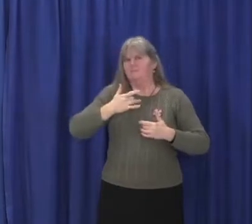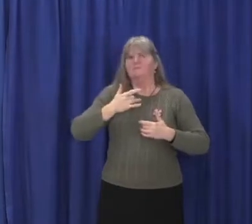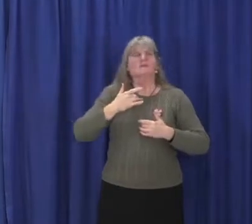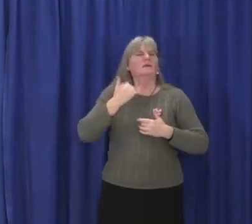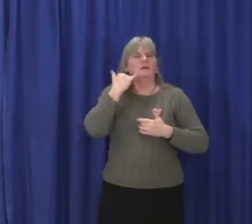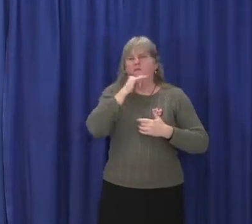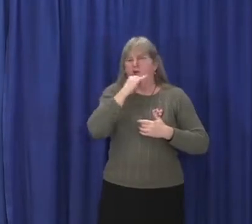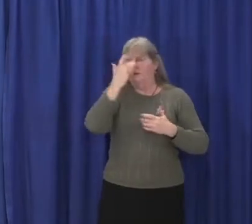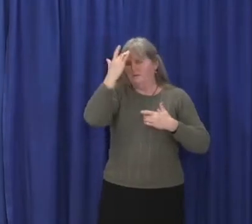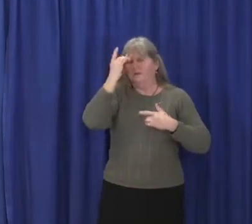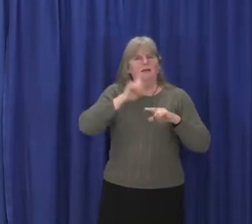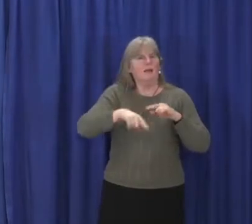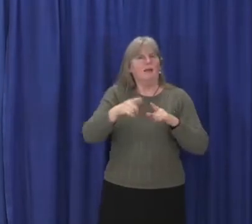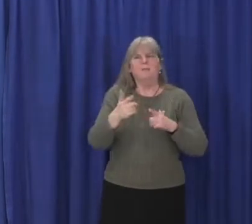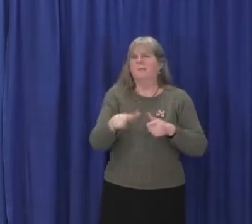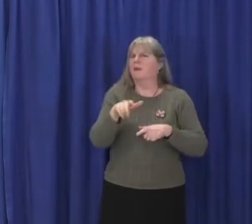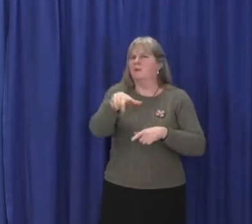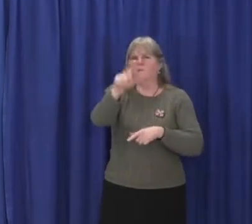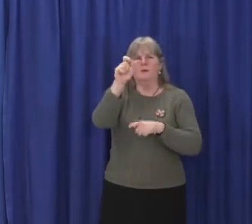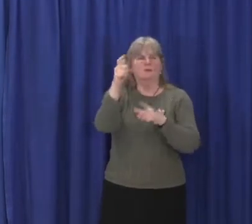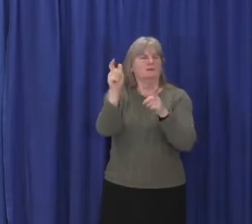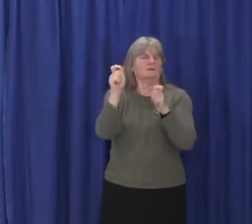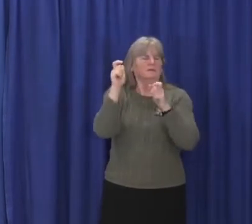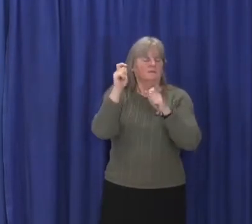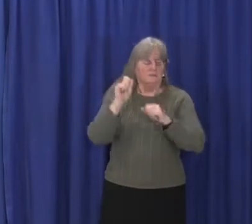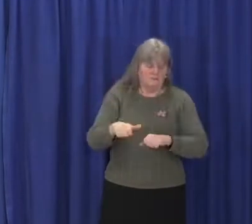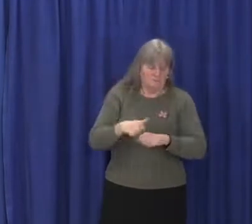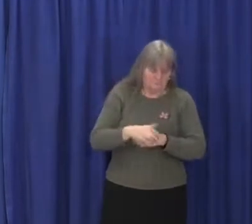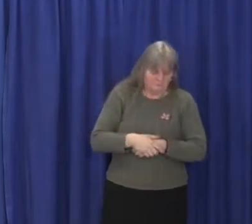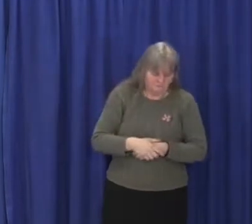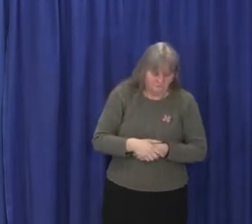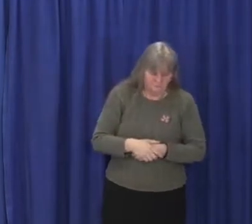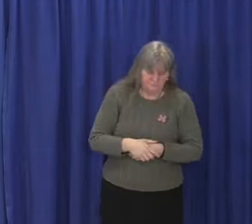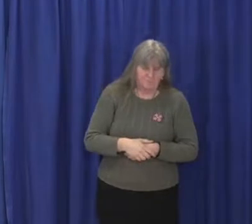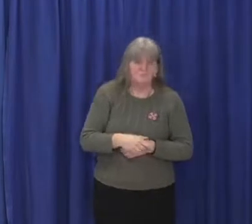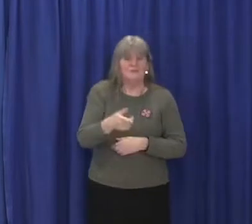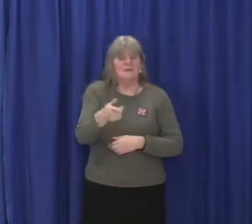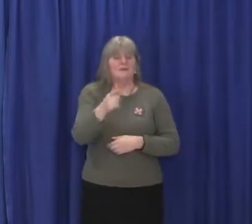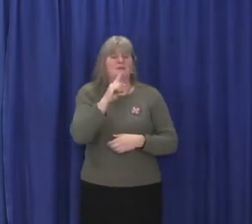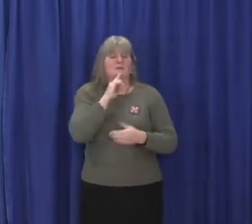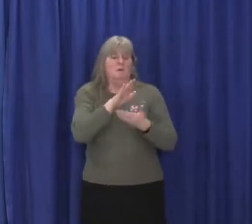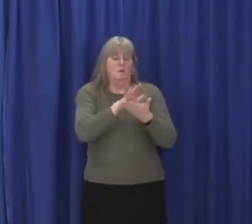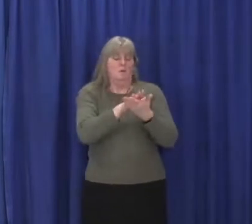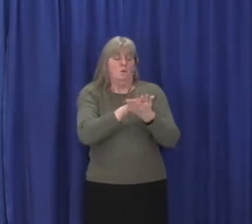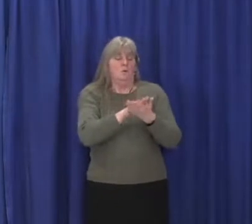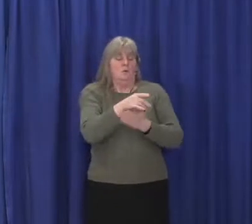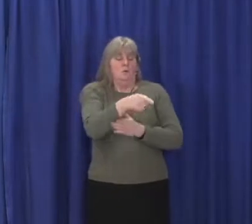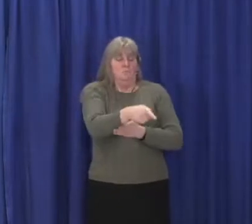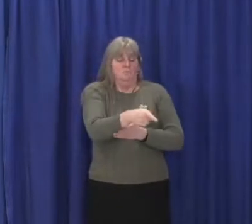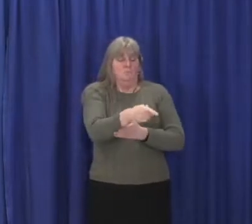that's for certain. In terms of school operations, as we are entering into this new phase